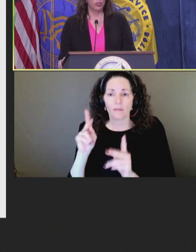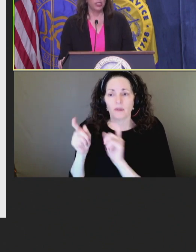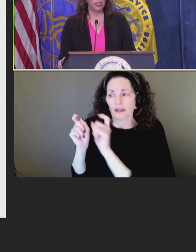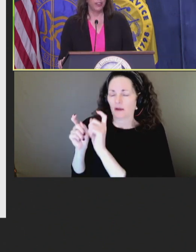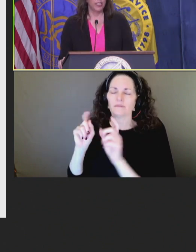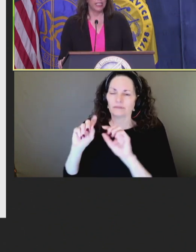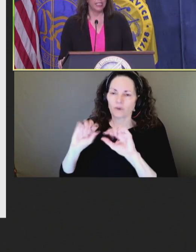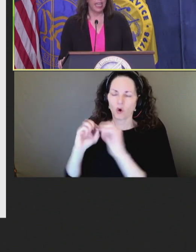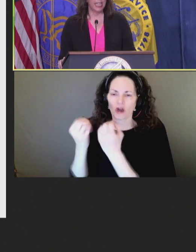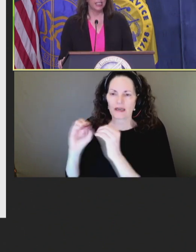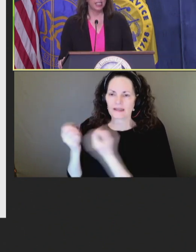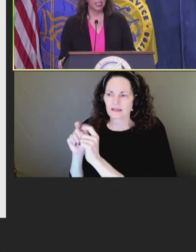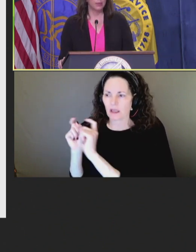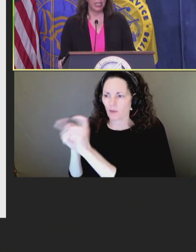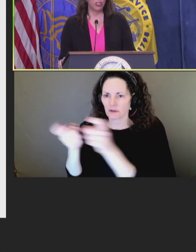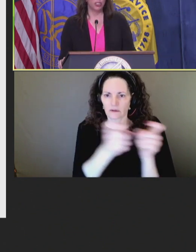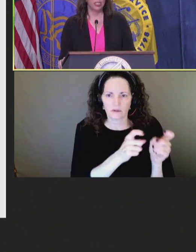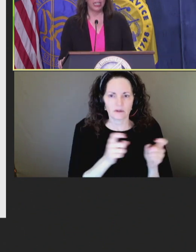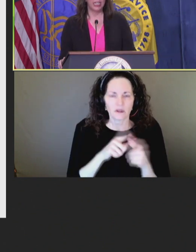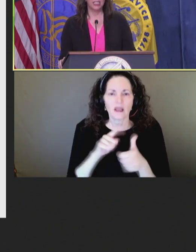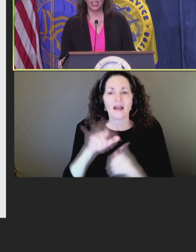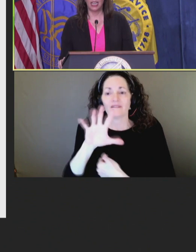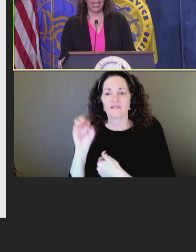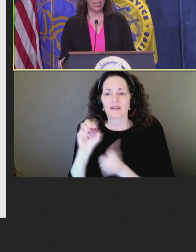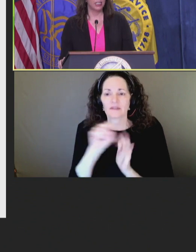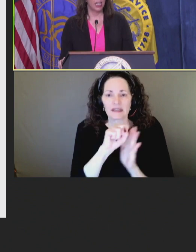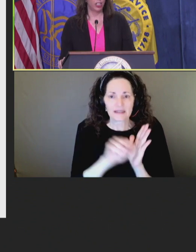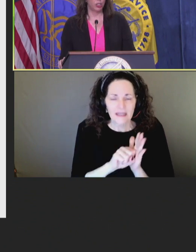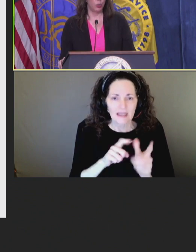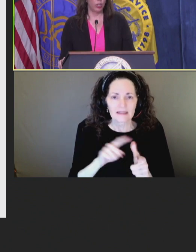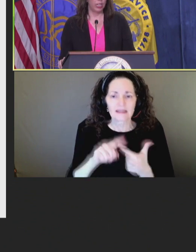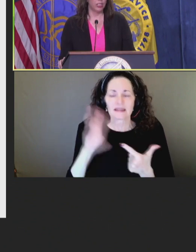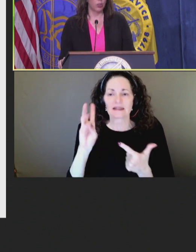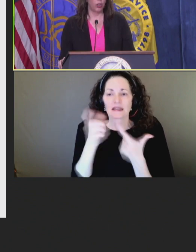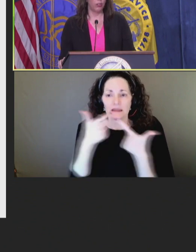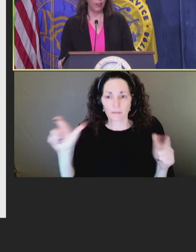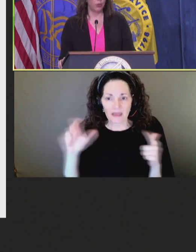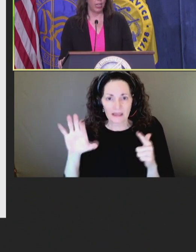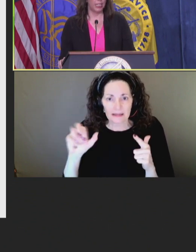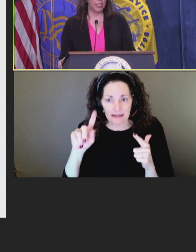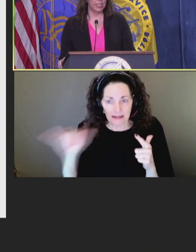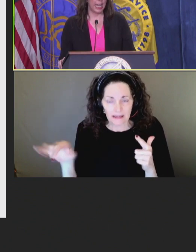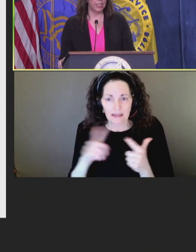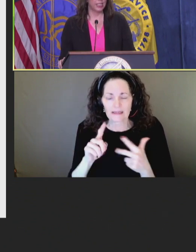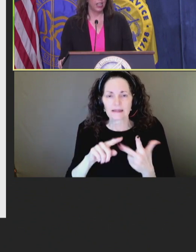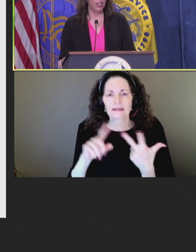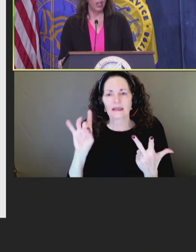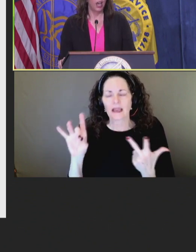the 50 states, six major cities, and eight territories or federated states.